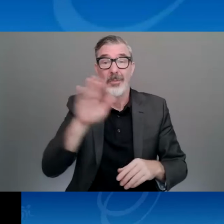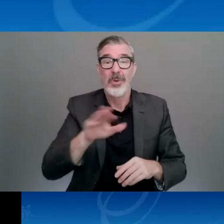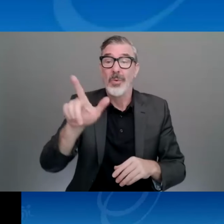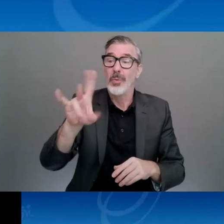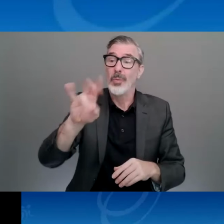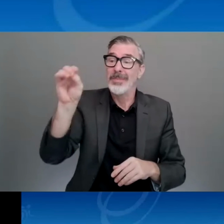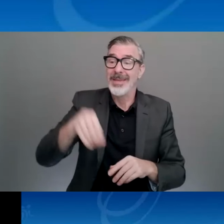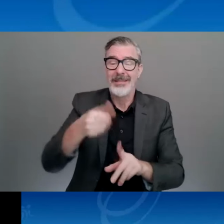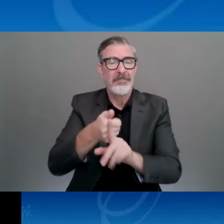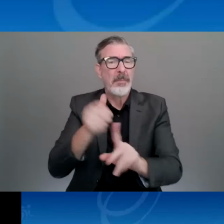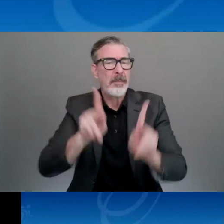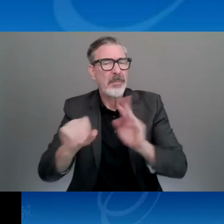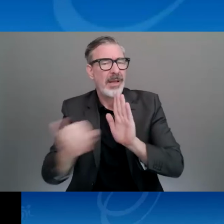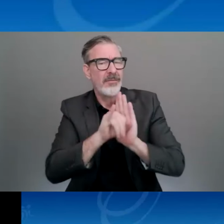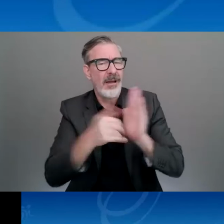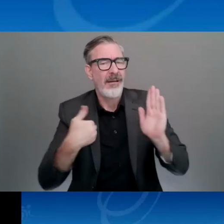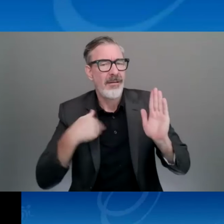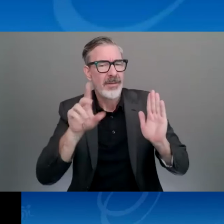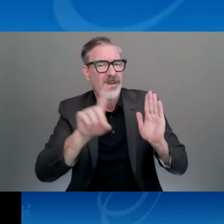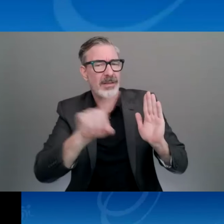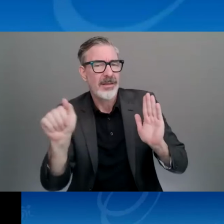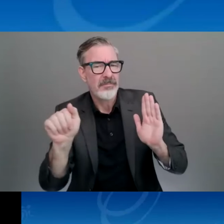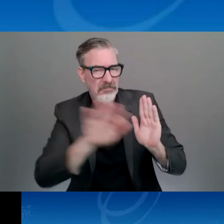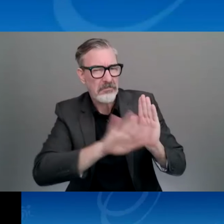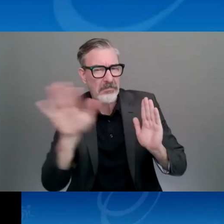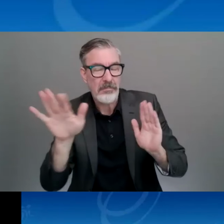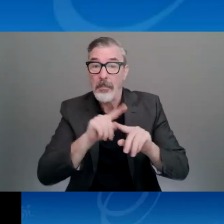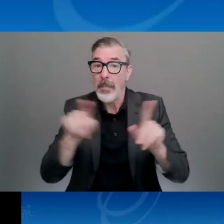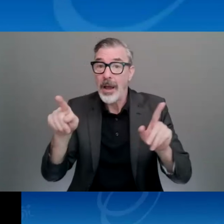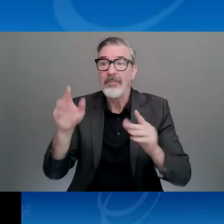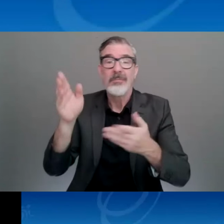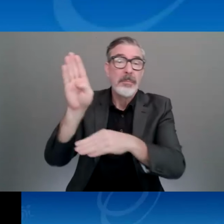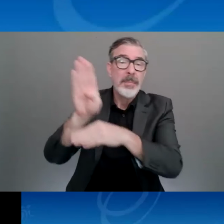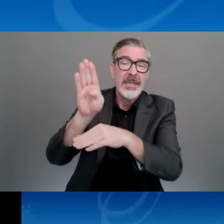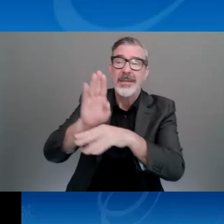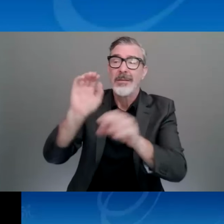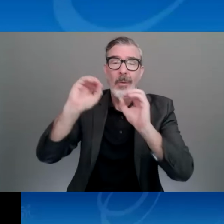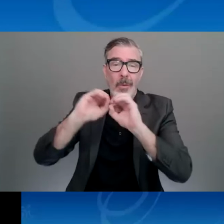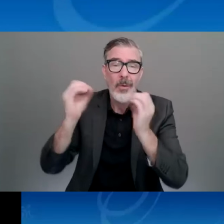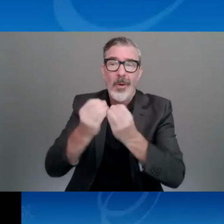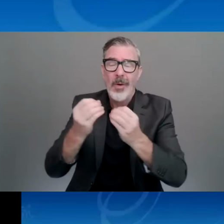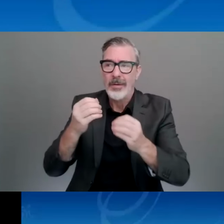But if you look at any of the organizational ones and I'm not sure which consulting company uses, but they said